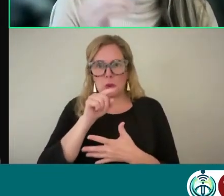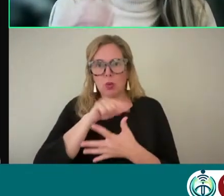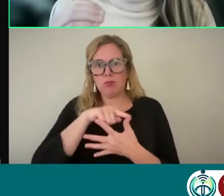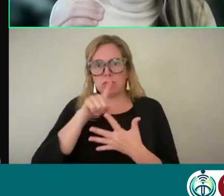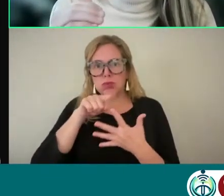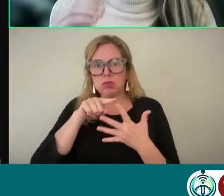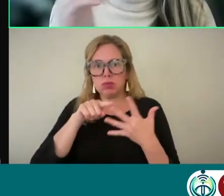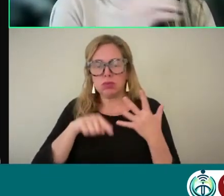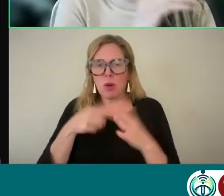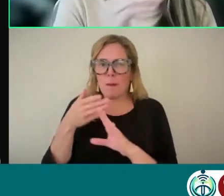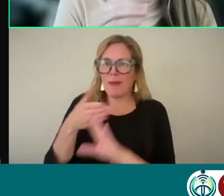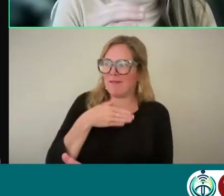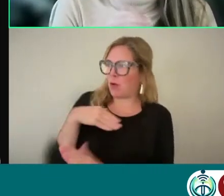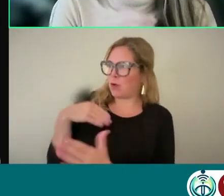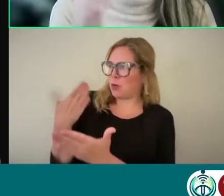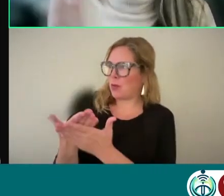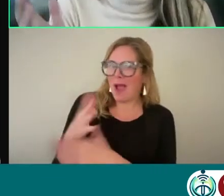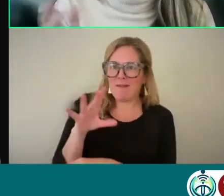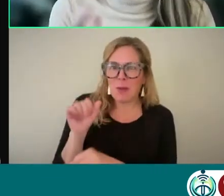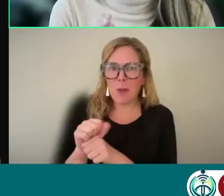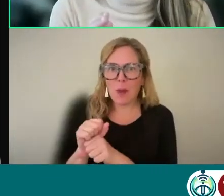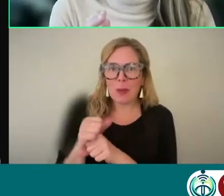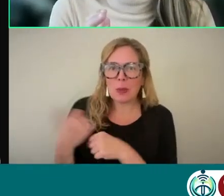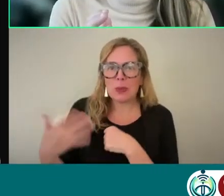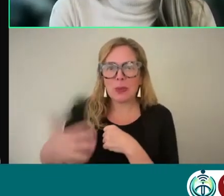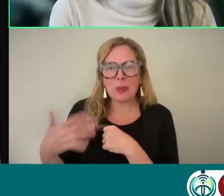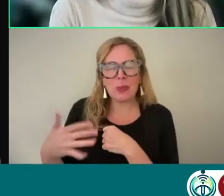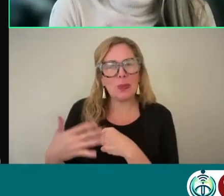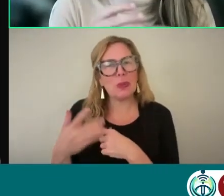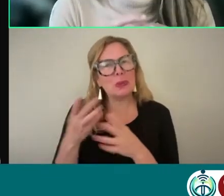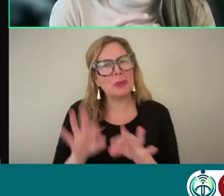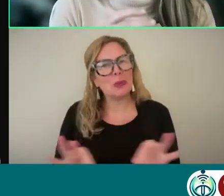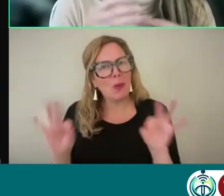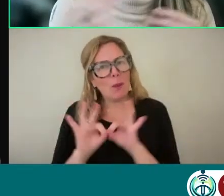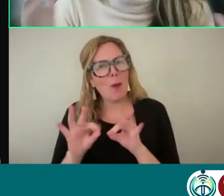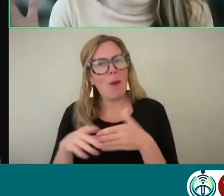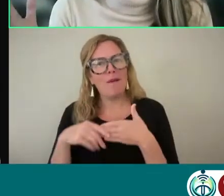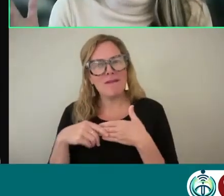and provider flexibility is of the utmost importance, even if you are extending your